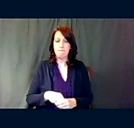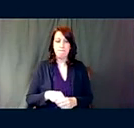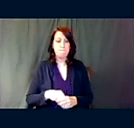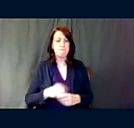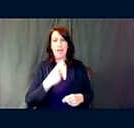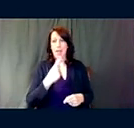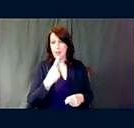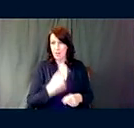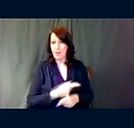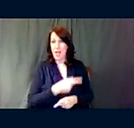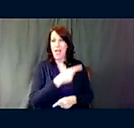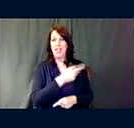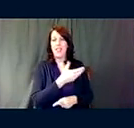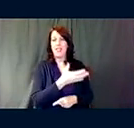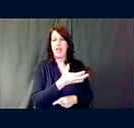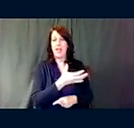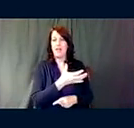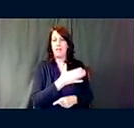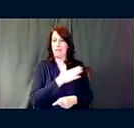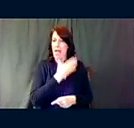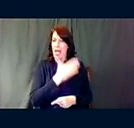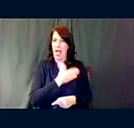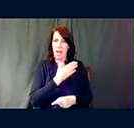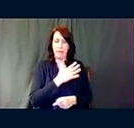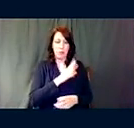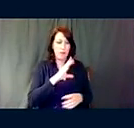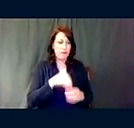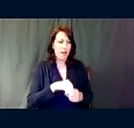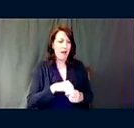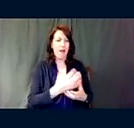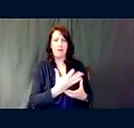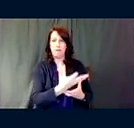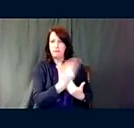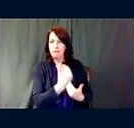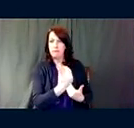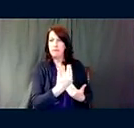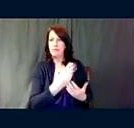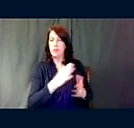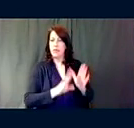AND YOU ABSOLUTELY ARE RIGHT THAT THEY WERE HAPPY TO BE